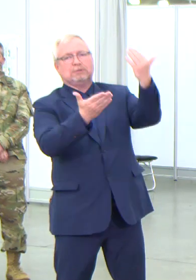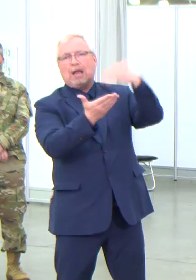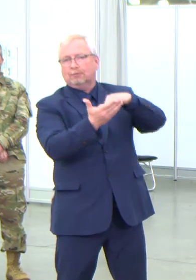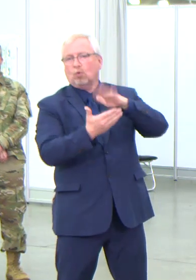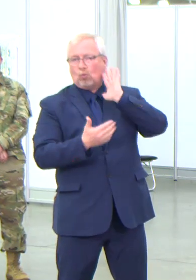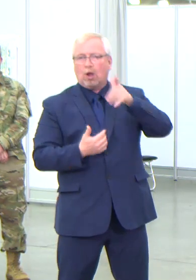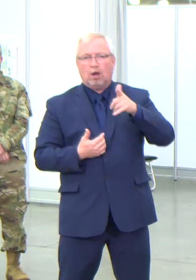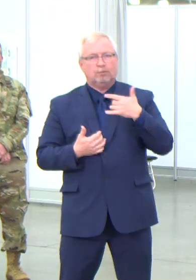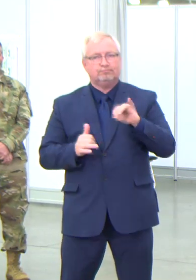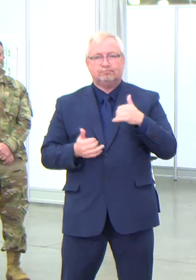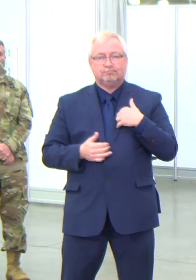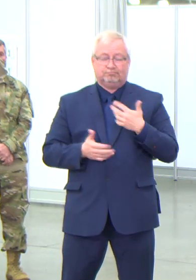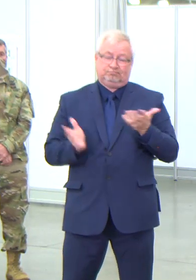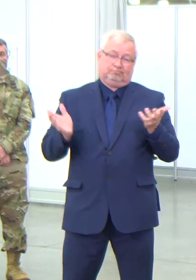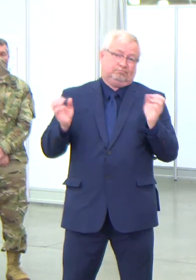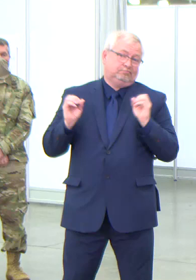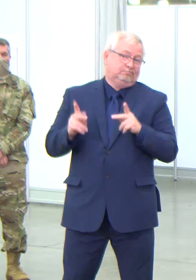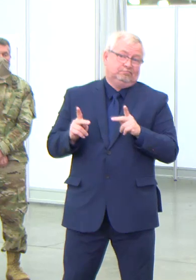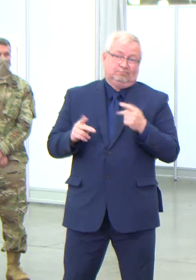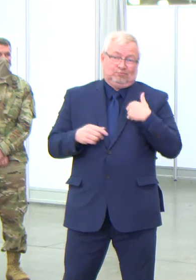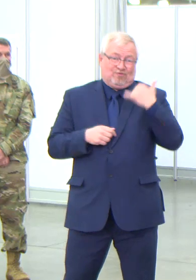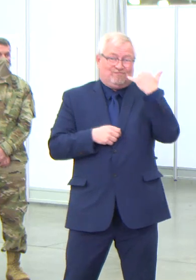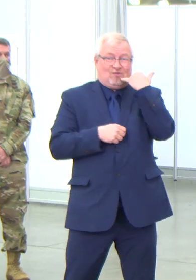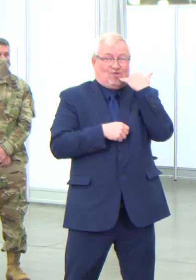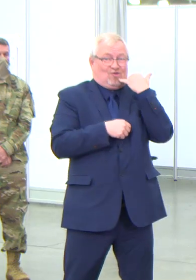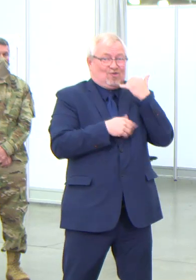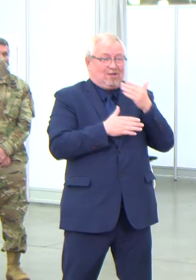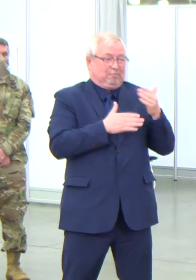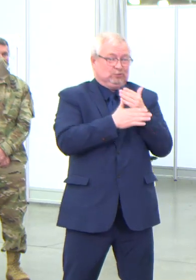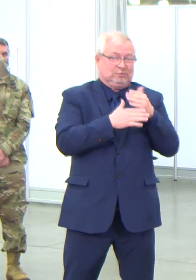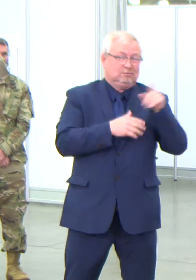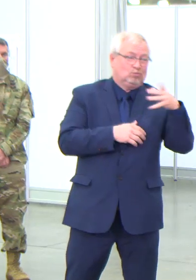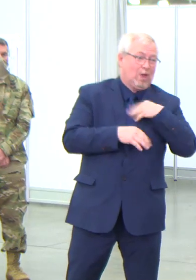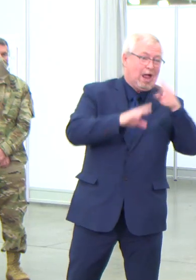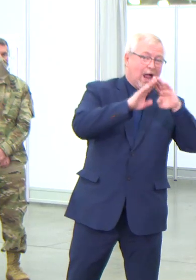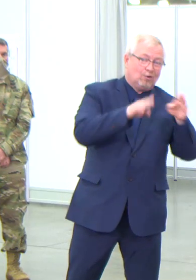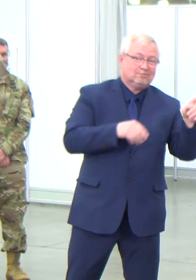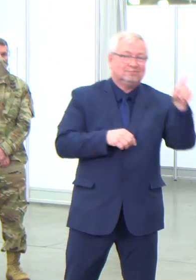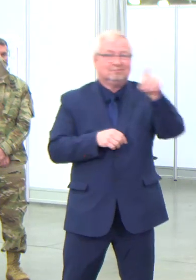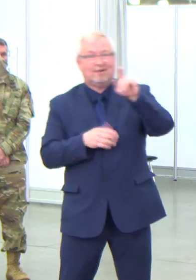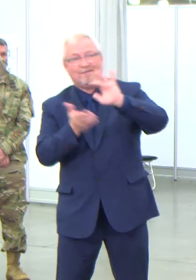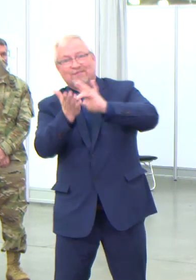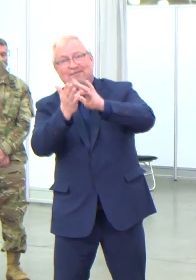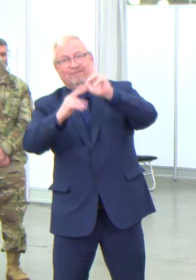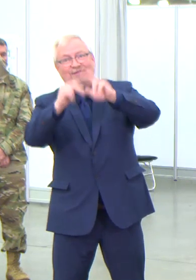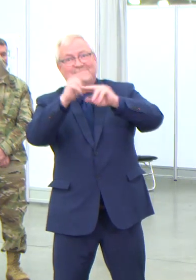coronavirus thing, I promise you I'm going to raise this again. And he hung up the phone, parked his car, and went in. I